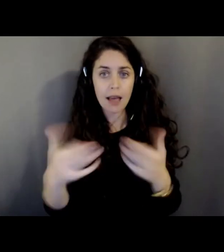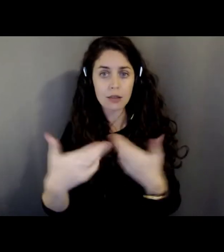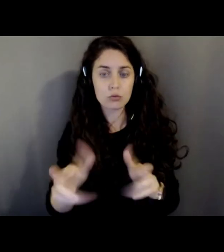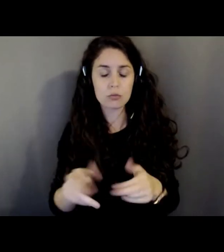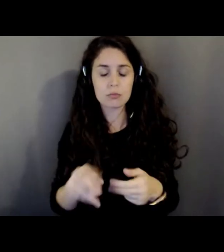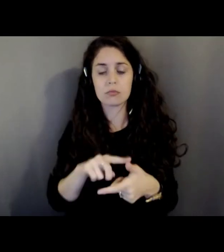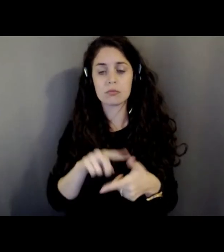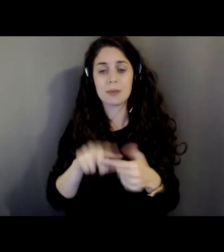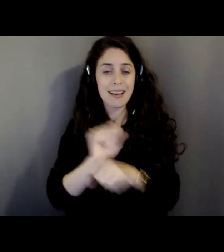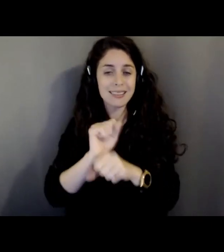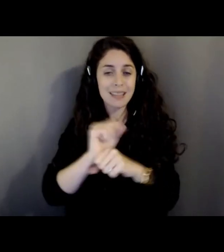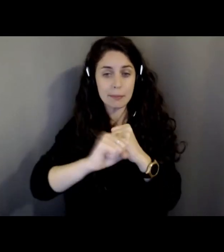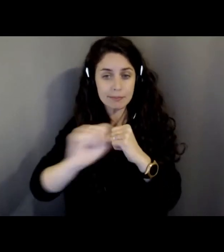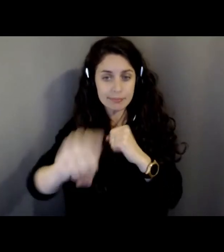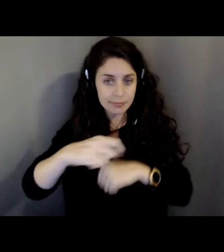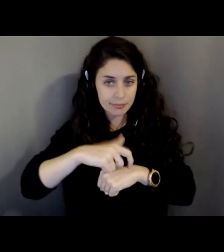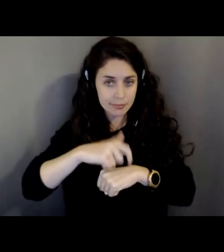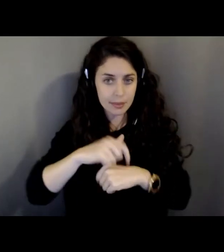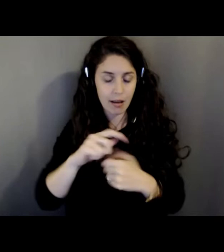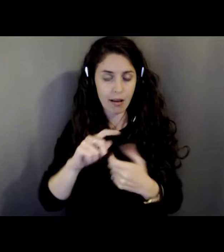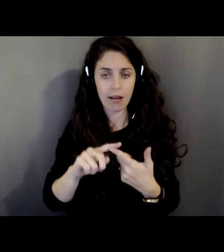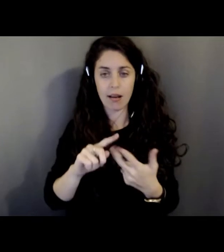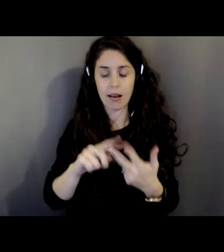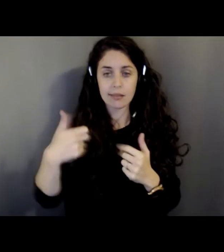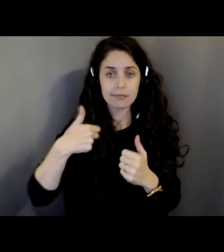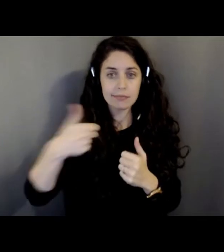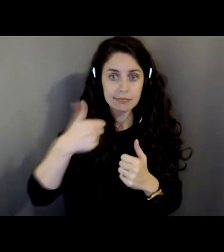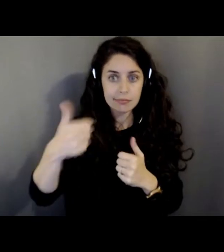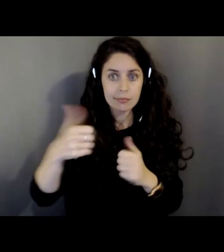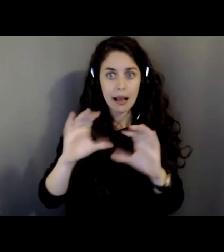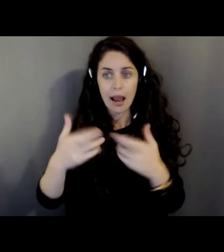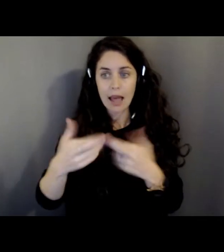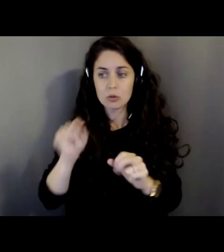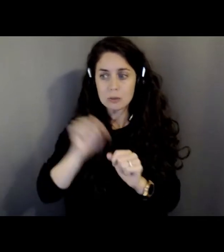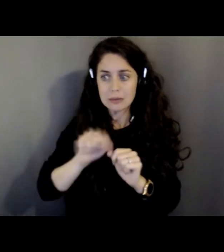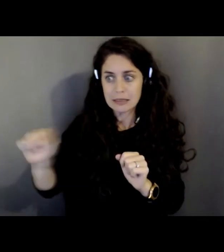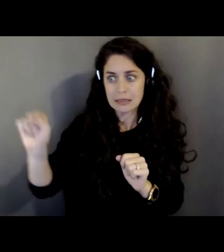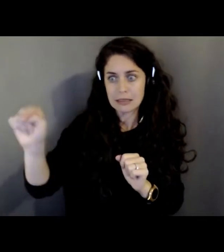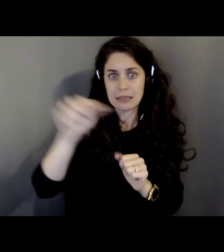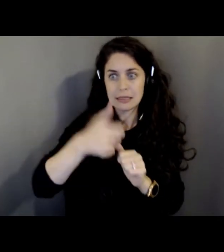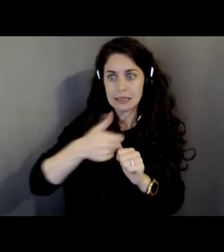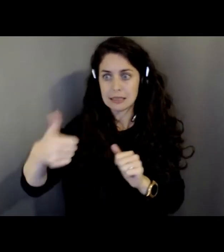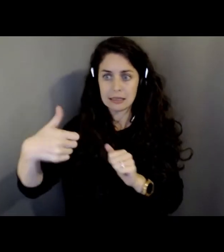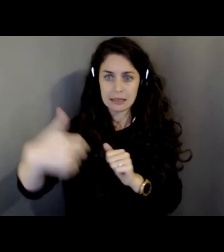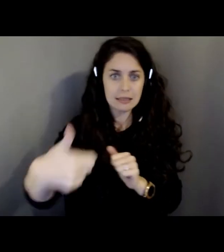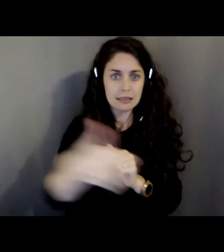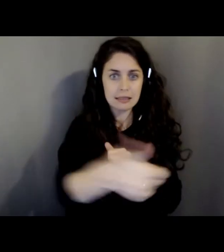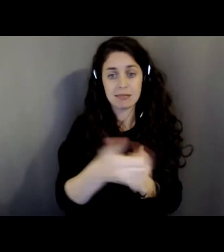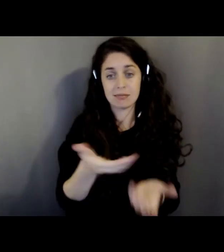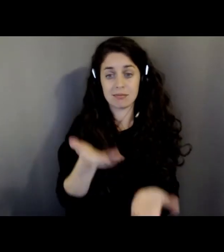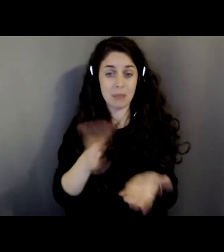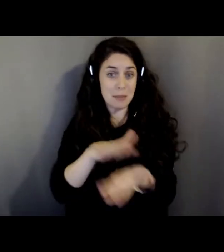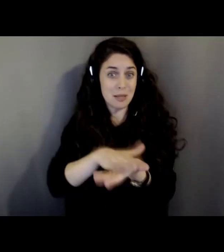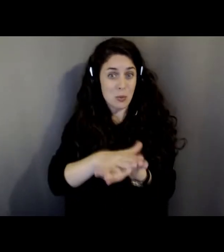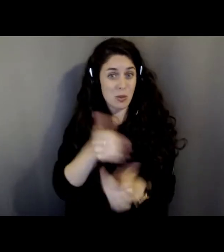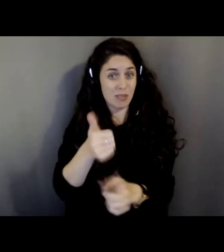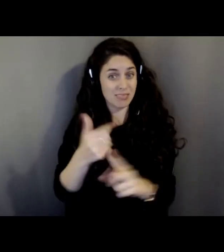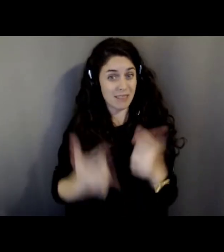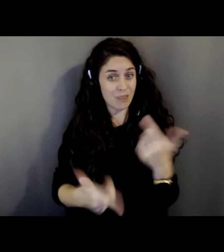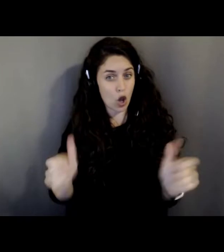or time to get between classes, especially if they're attending a larger school. Those are